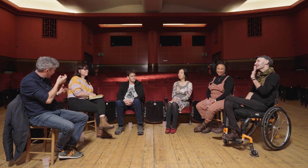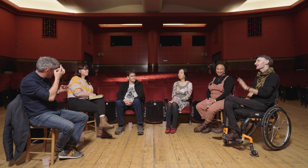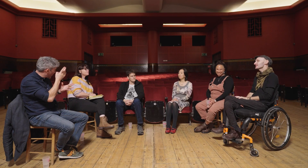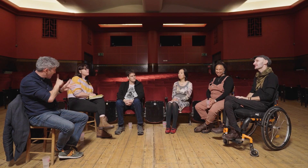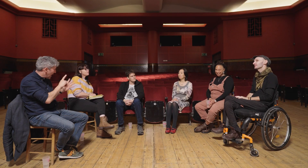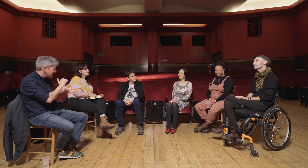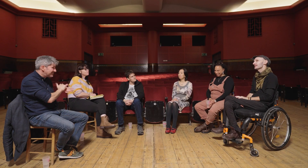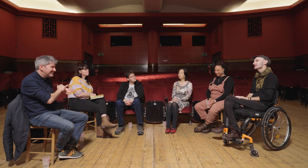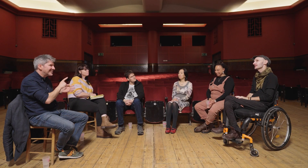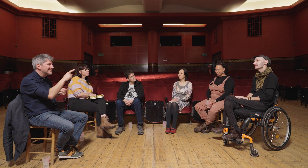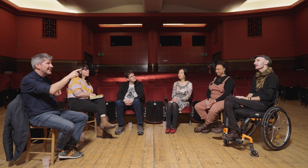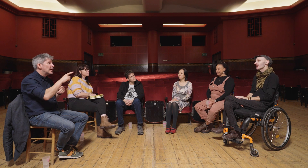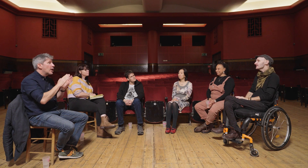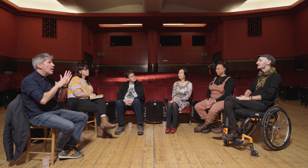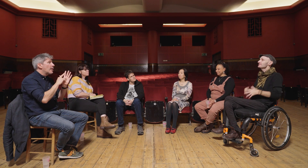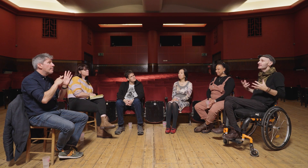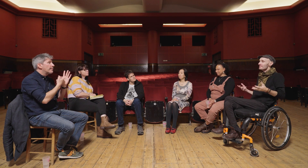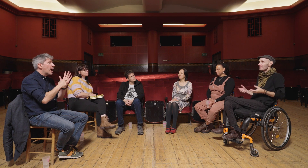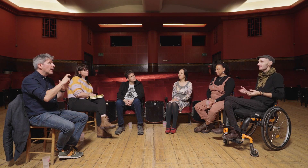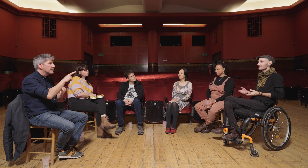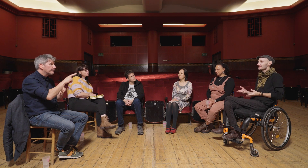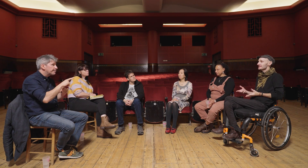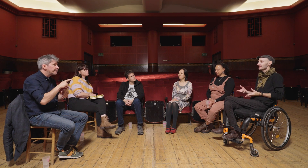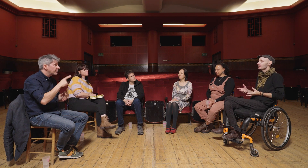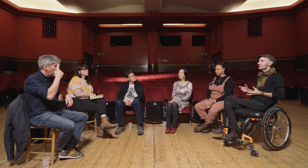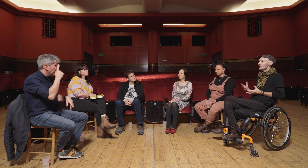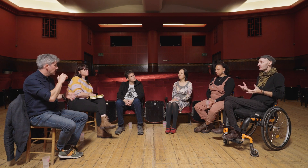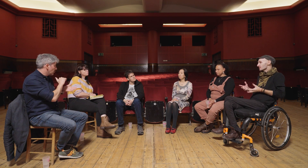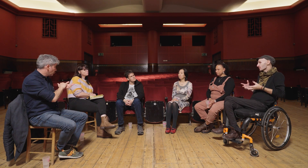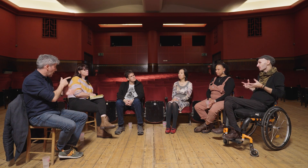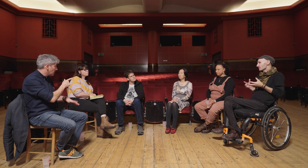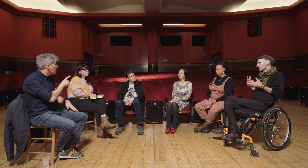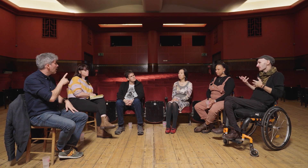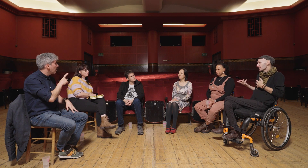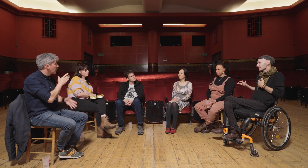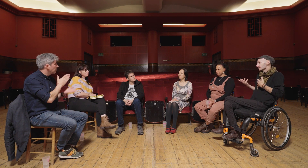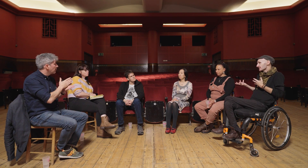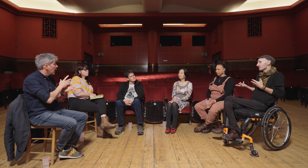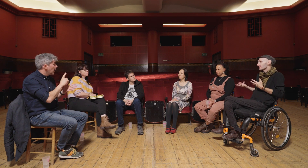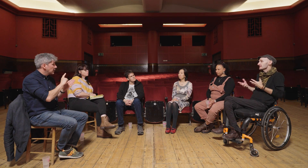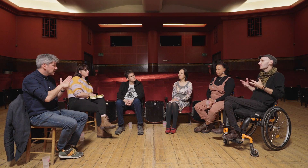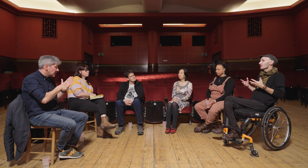Kate, I also did want to mention that I think there definitely are benefits to also disabled artists and deaf artists,